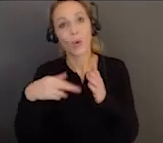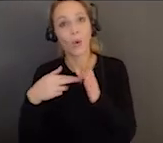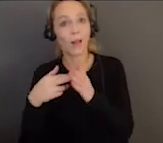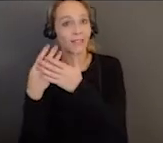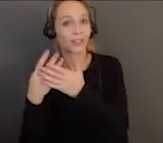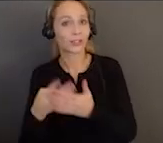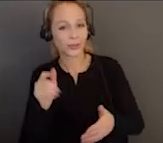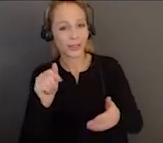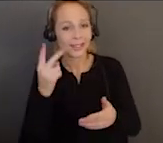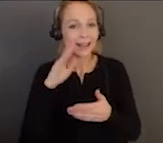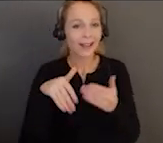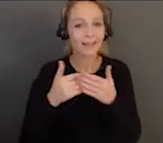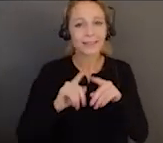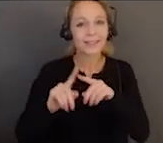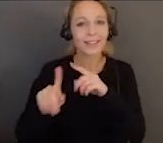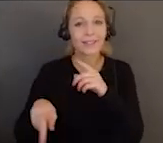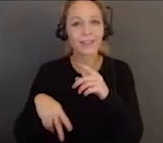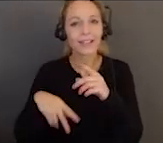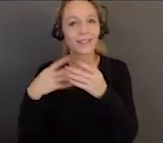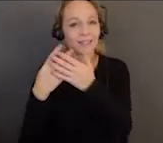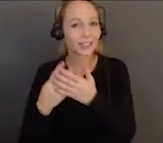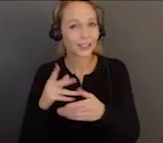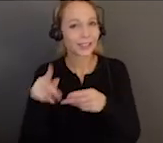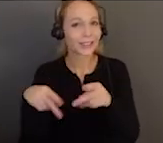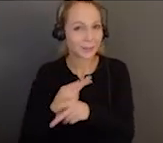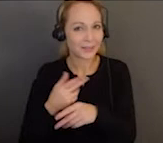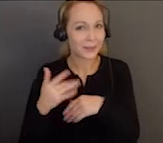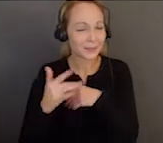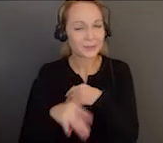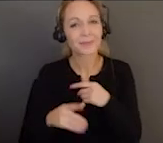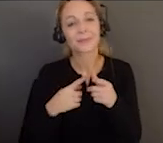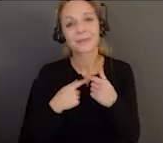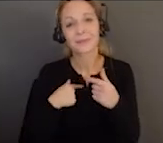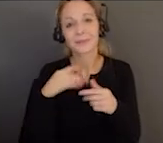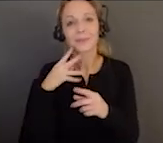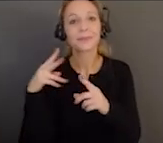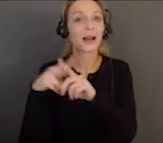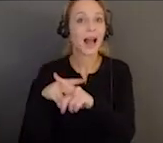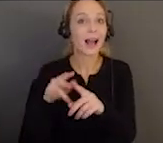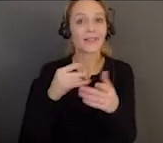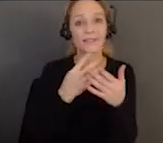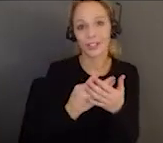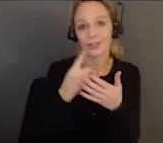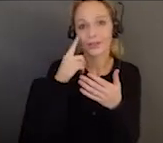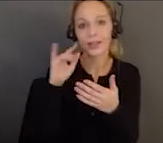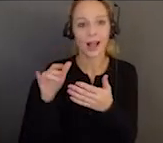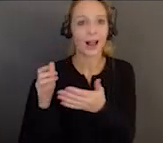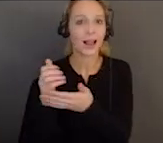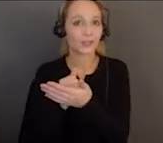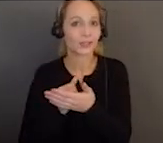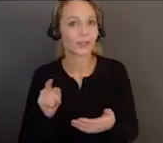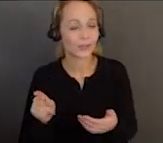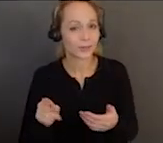IF WE START TYPING, YOU CAN SEE ALL THE FILTER TYPES AVAILABLE AND THEN WE'RE GOING TO APPLY THAT FILTER TO THIS COLLECTION.